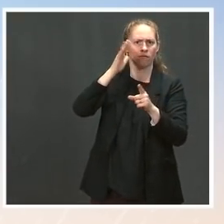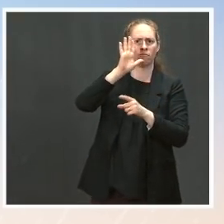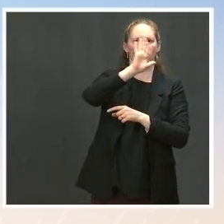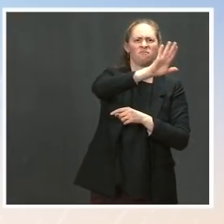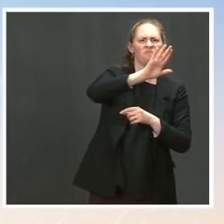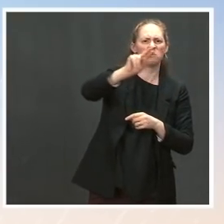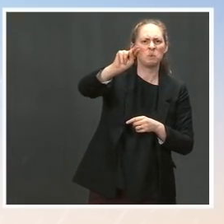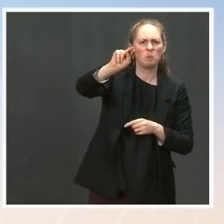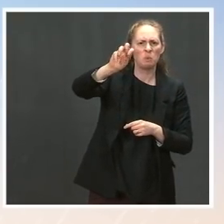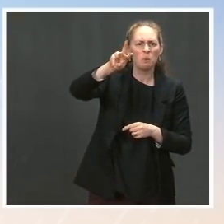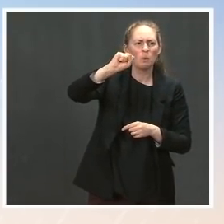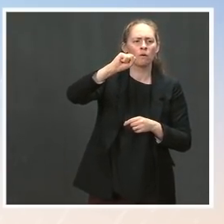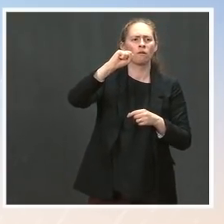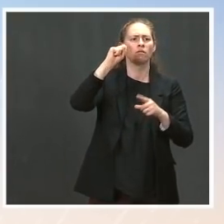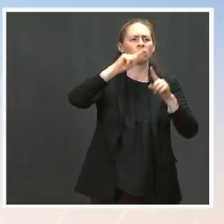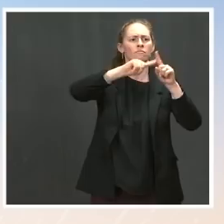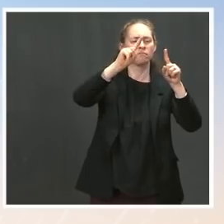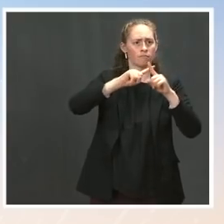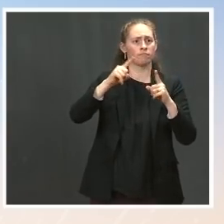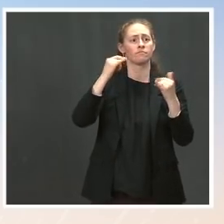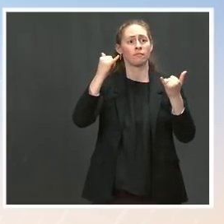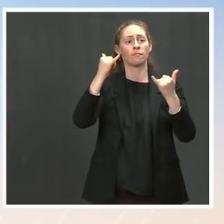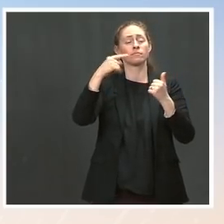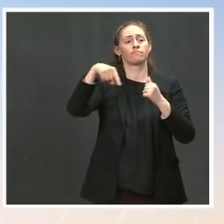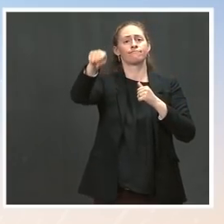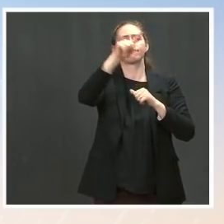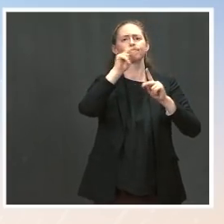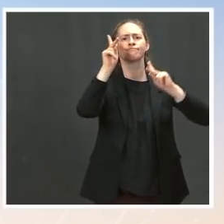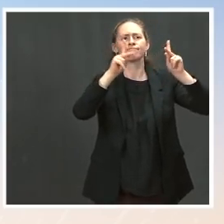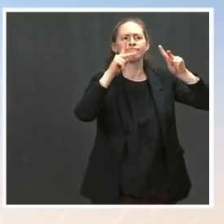"Industry watchers said following this White House meeting,